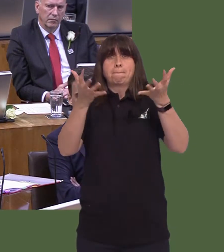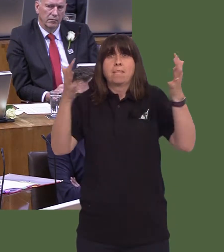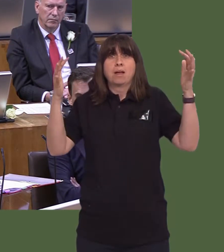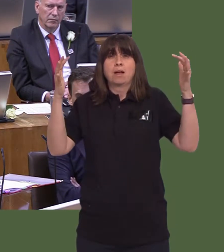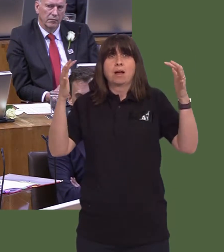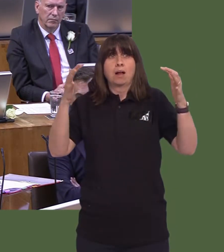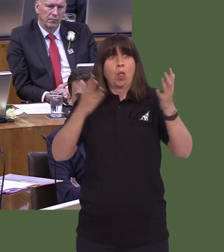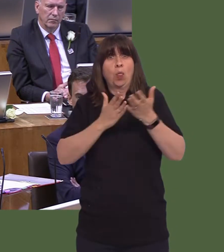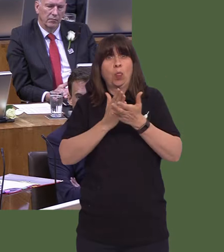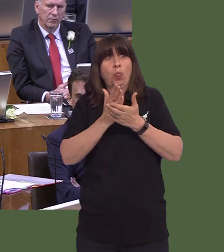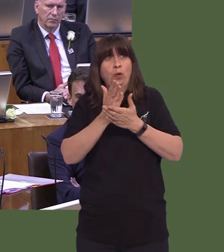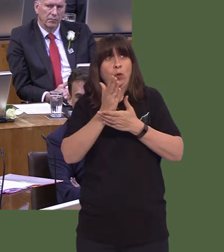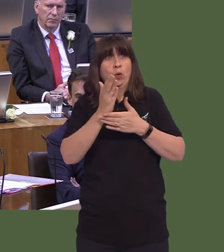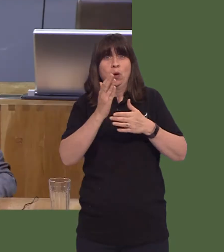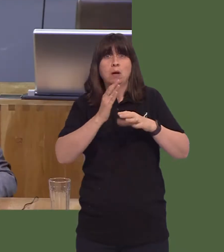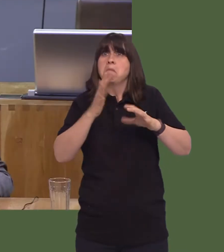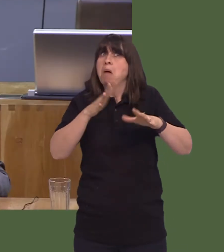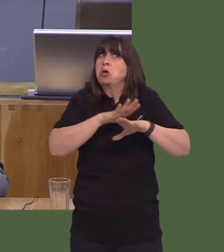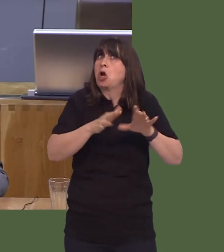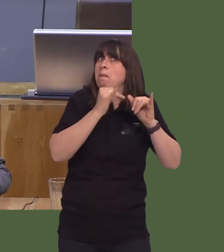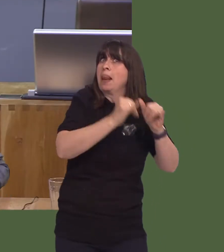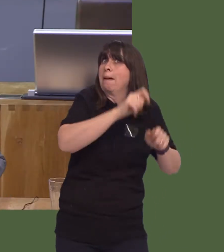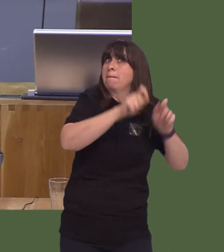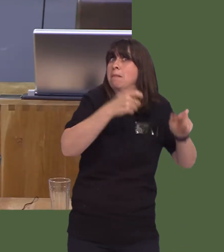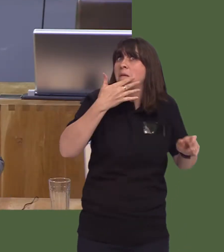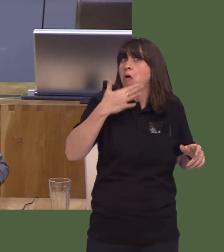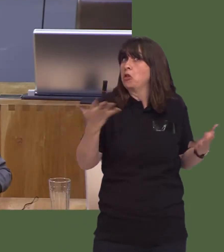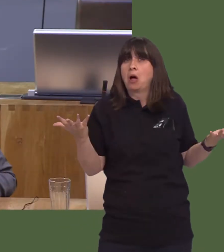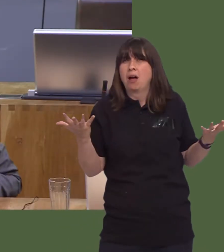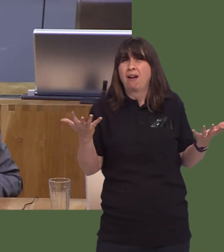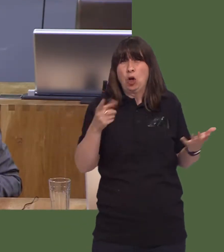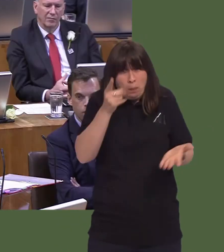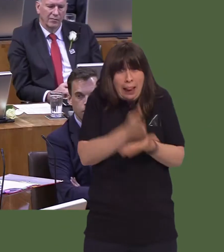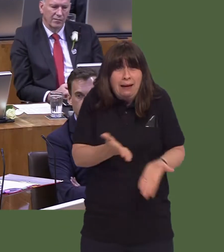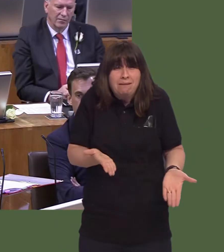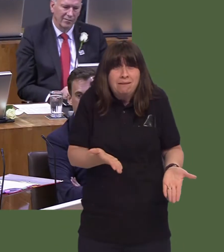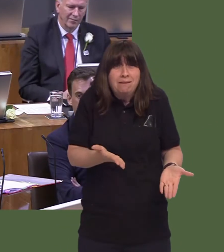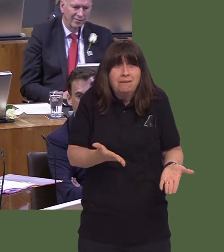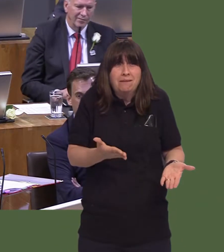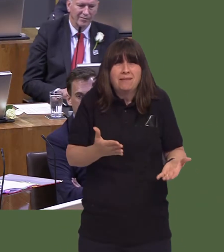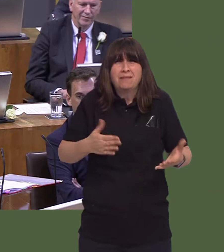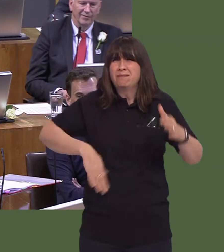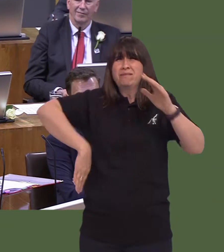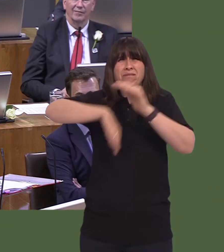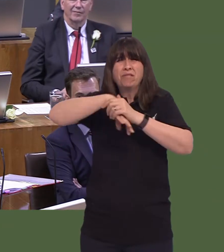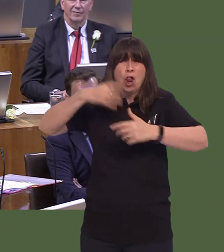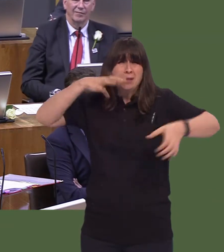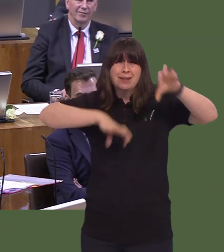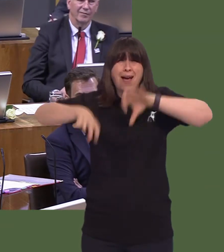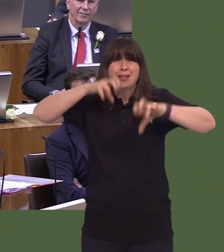The fact that a few people choose to say it differently doesn't mean that the proper weight should be given to their evidence, because there are so few of them.